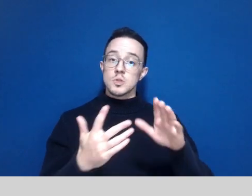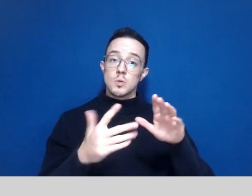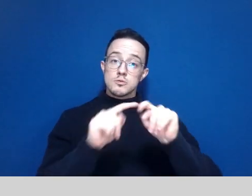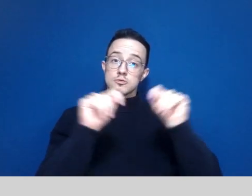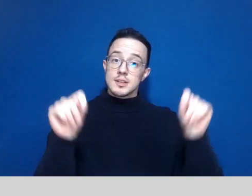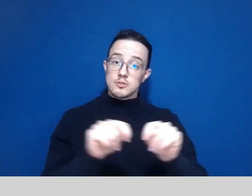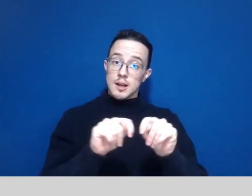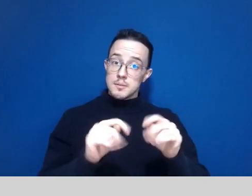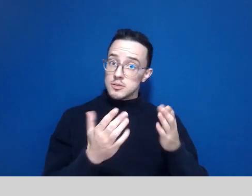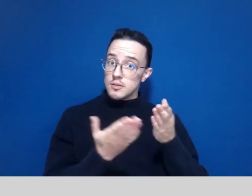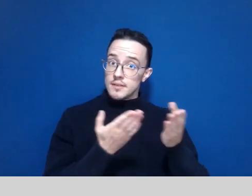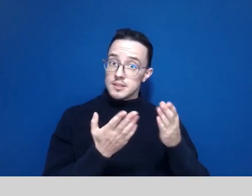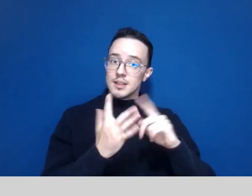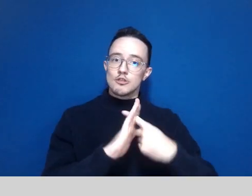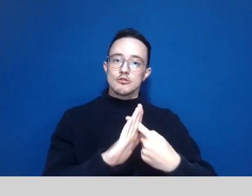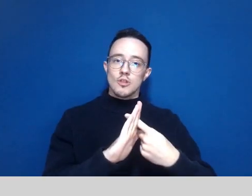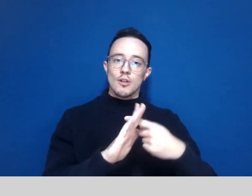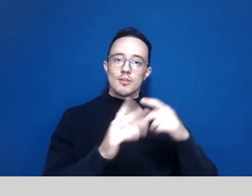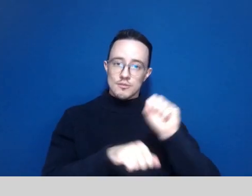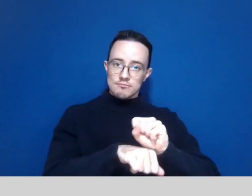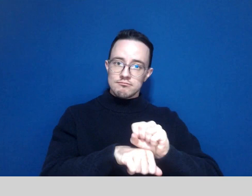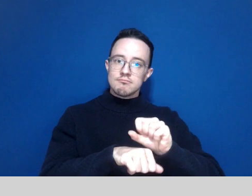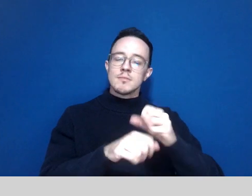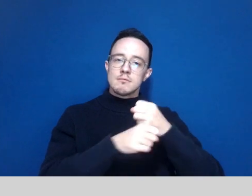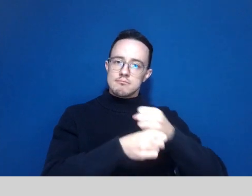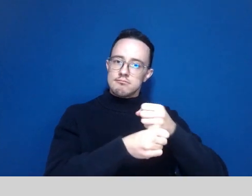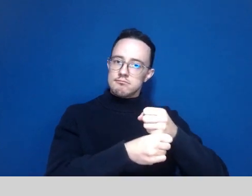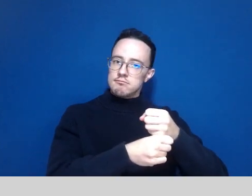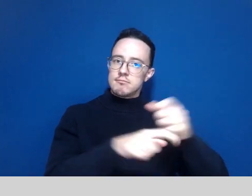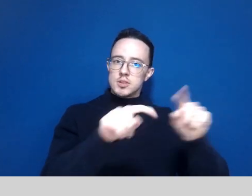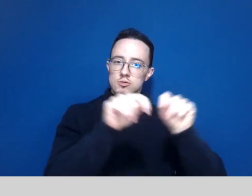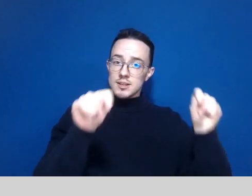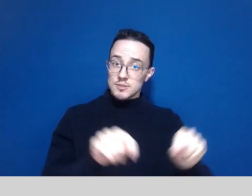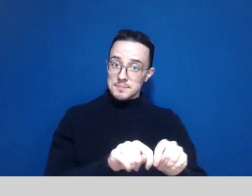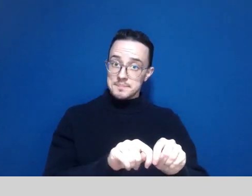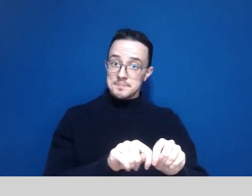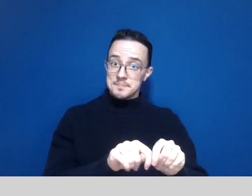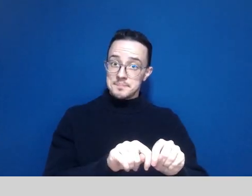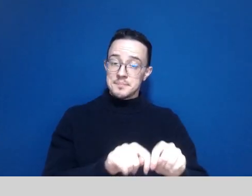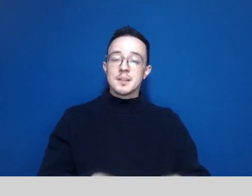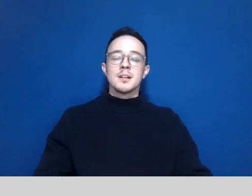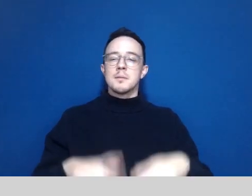and then start transcription job. And I don't want to bore you with all the details.